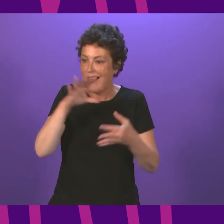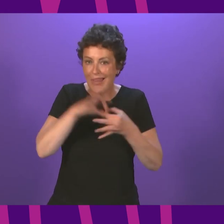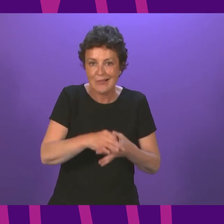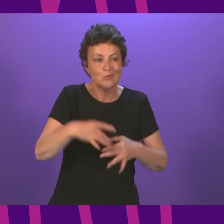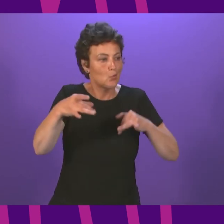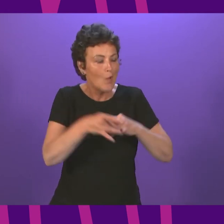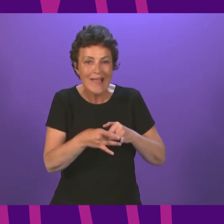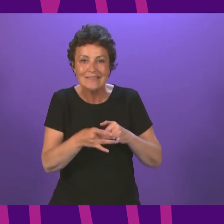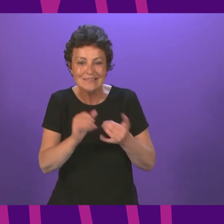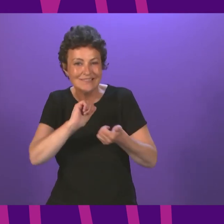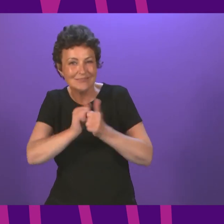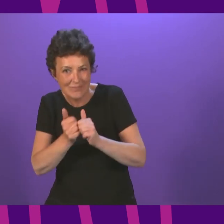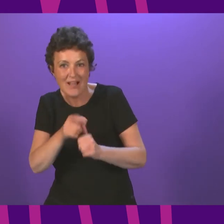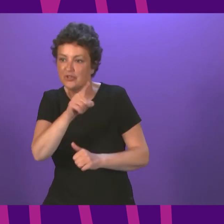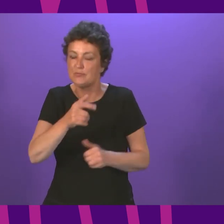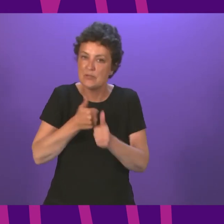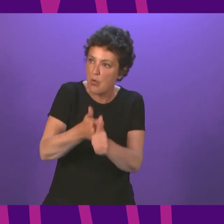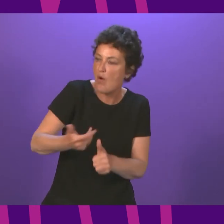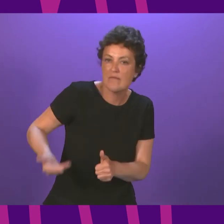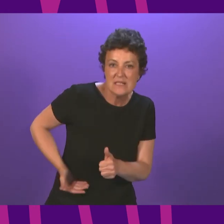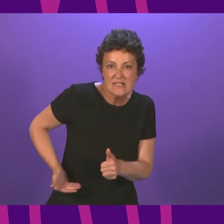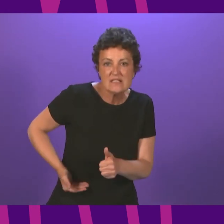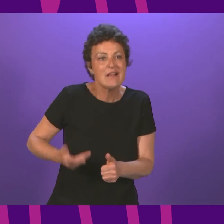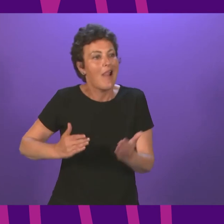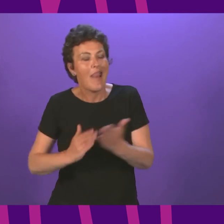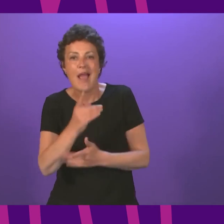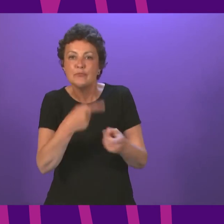it. People simply cannot understand why they are unable to attend graduation ceremonies